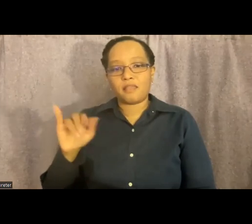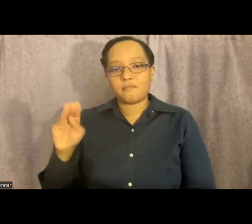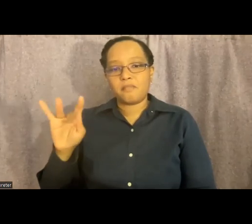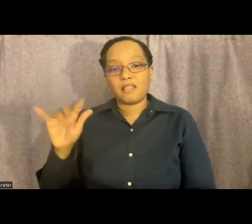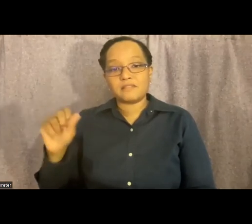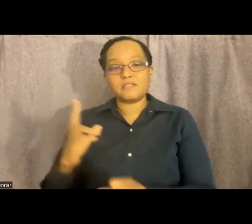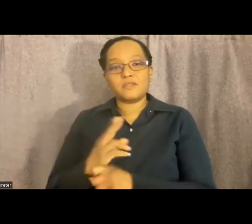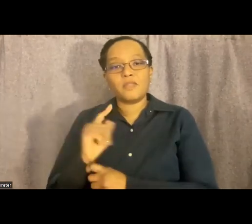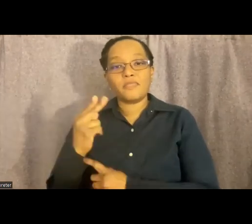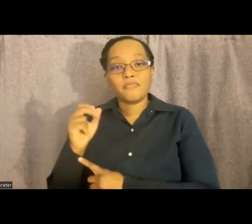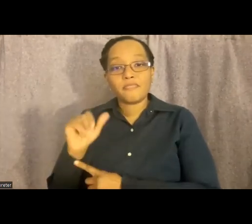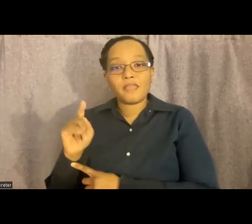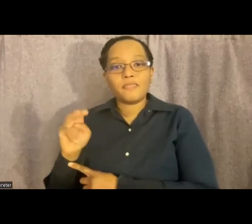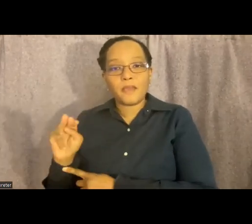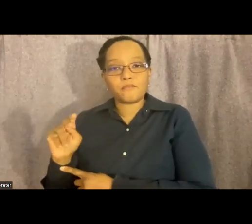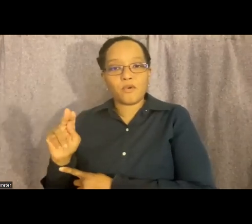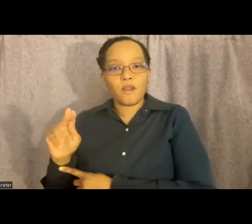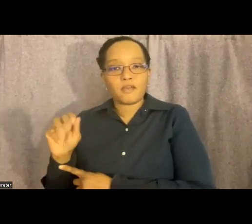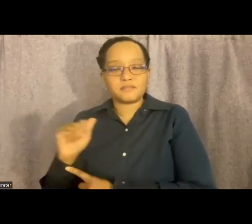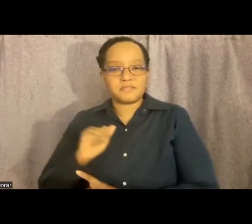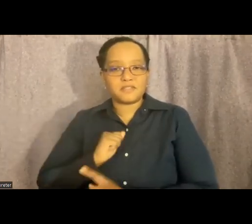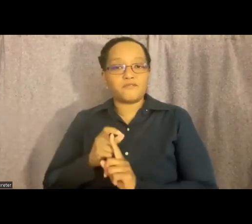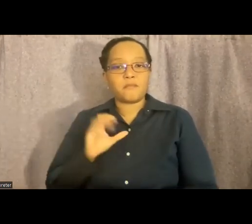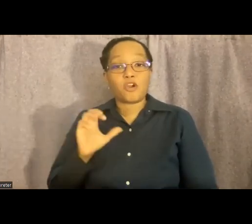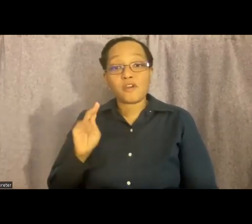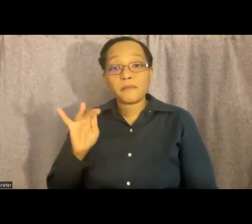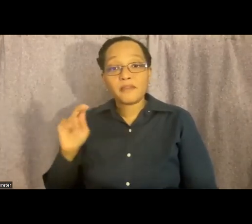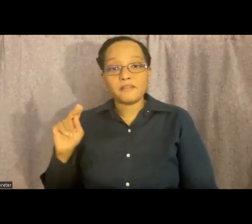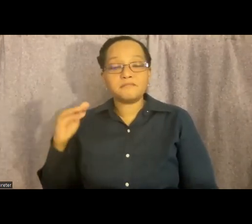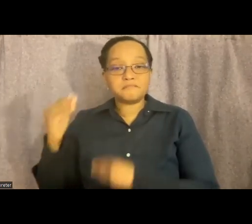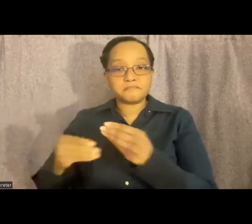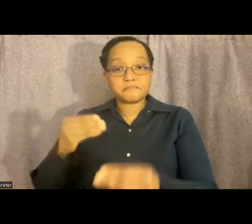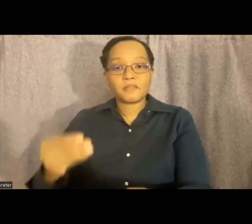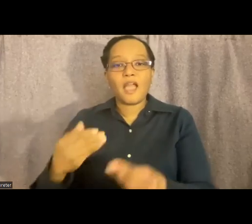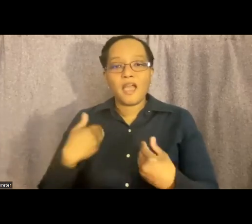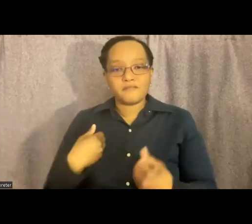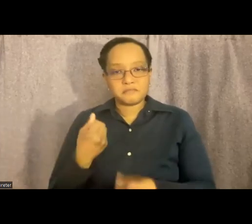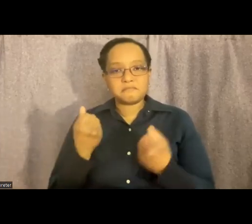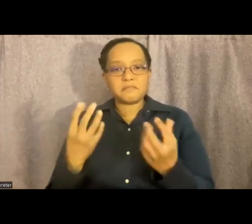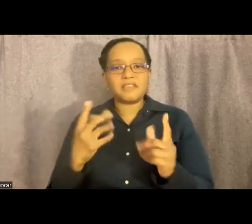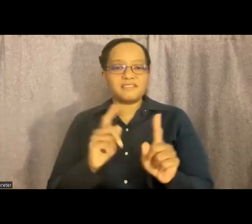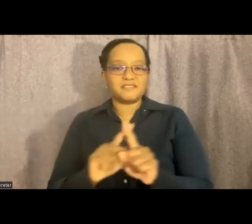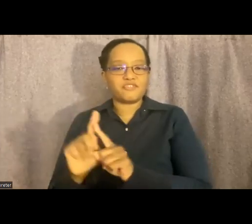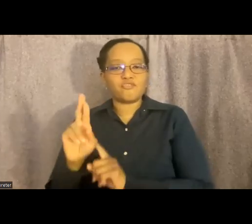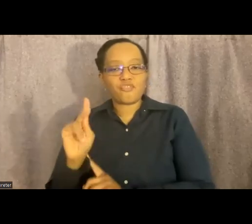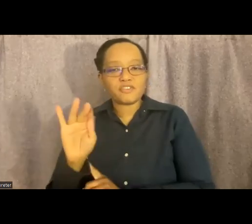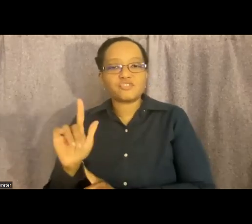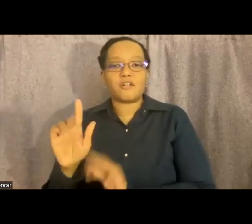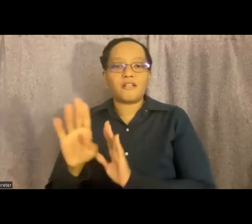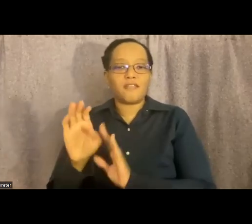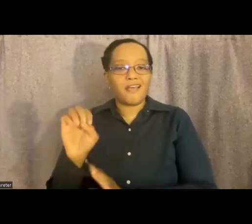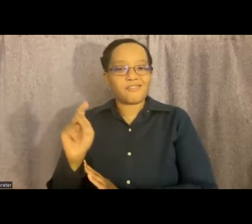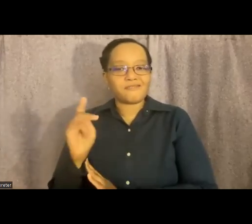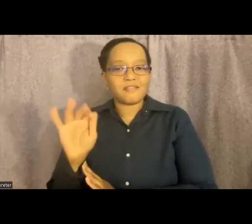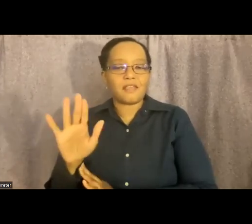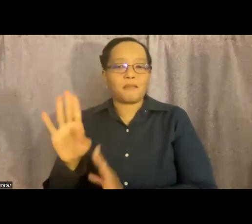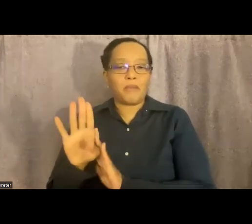I am of Caribbean descent with multi racial and ethnic background.